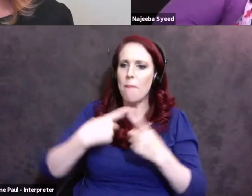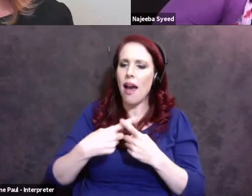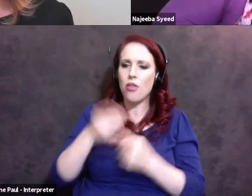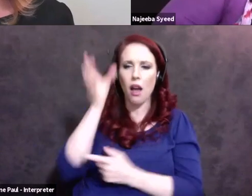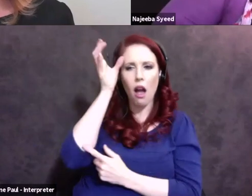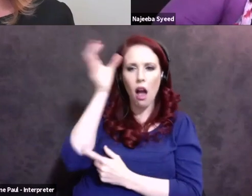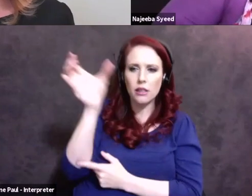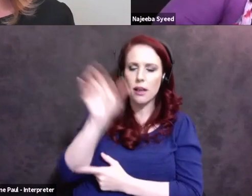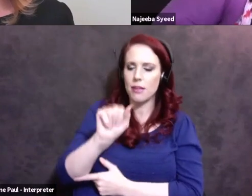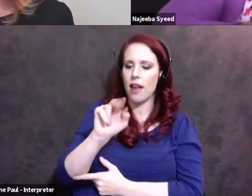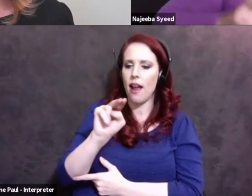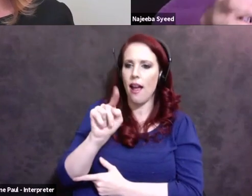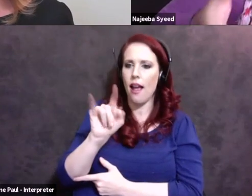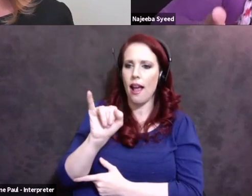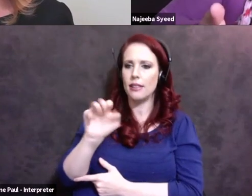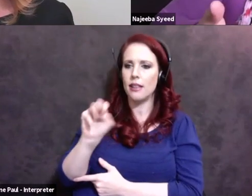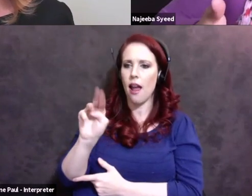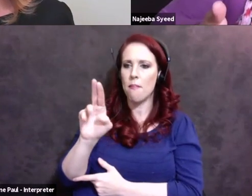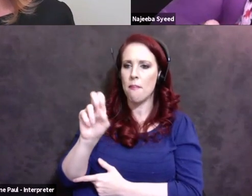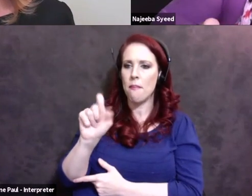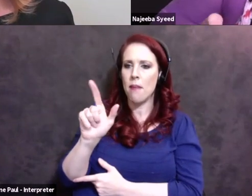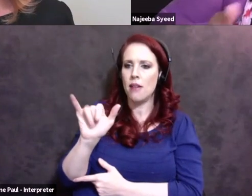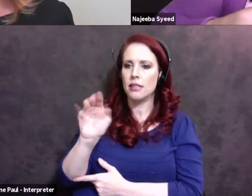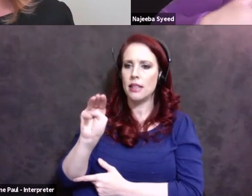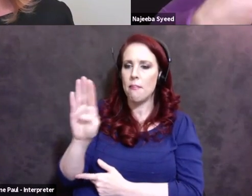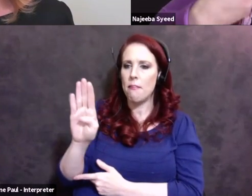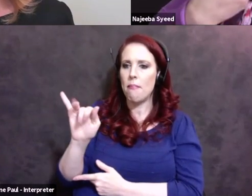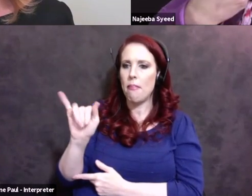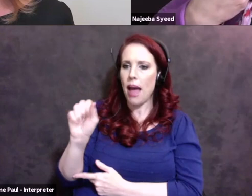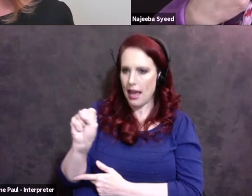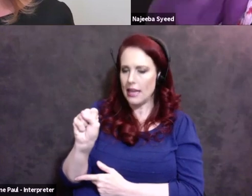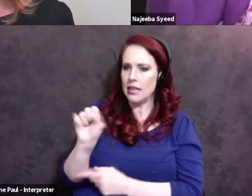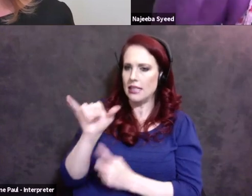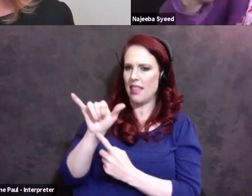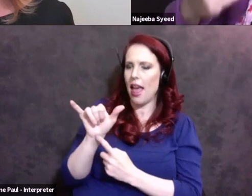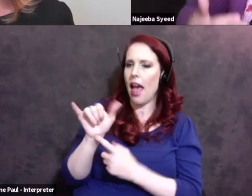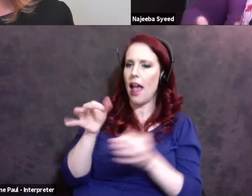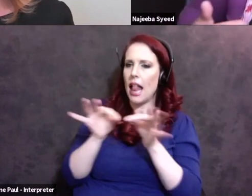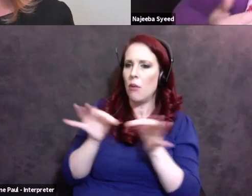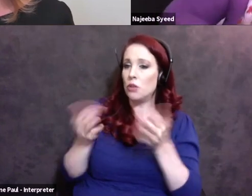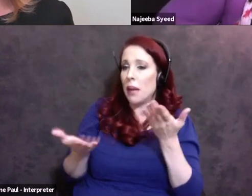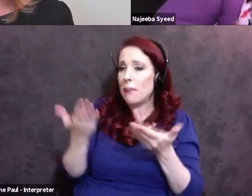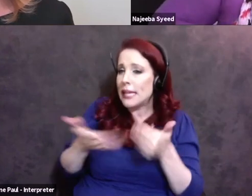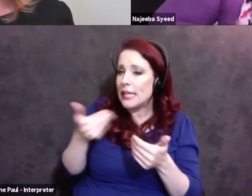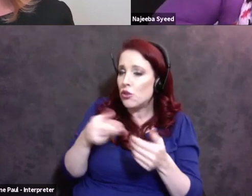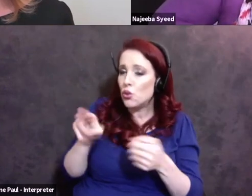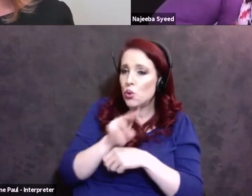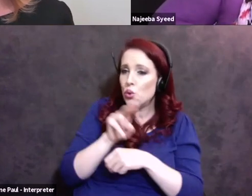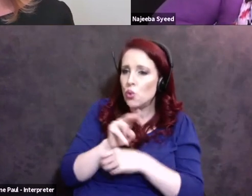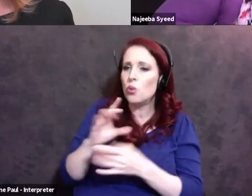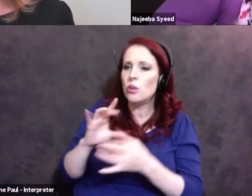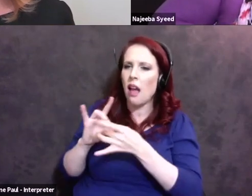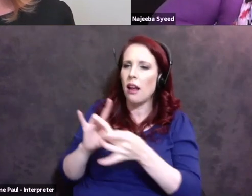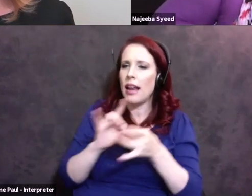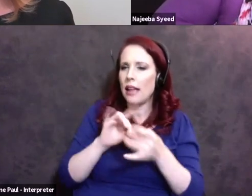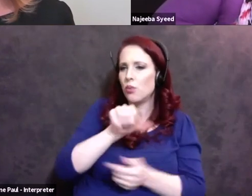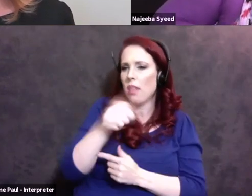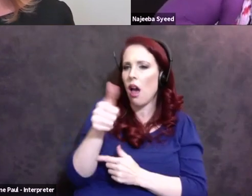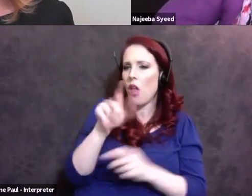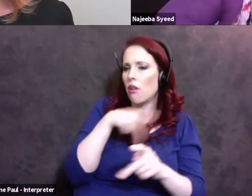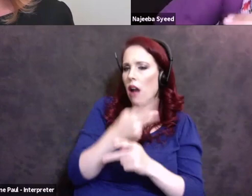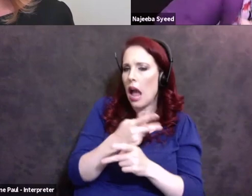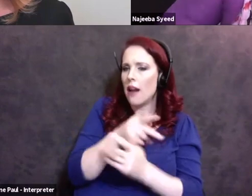a language that's easier to use and correlates with other forms of bias and I would, I think,